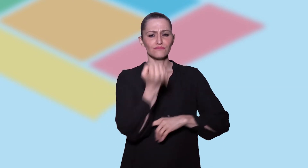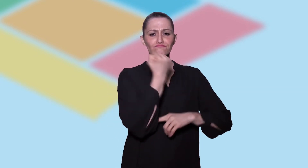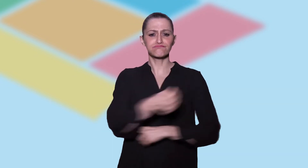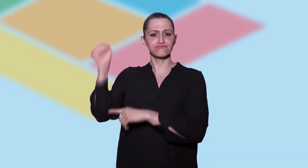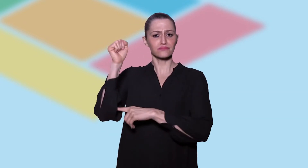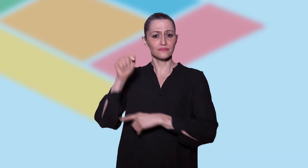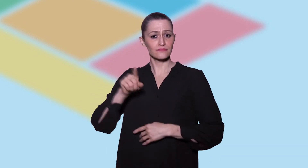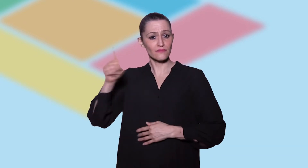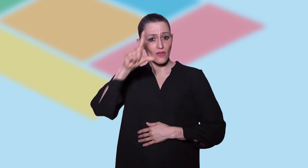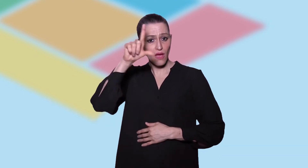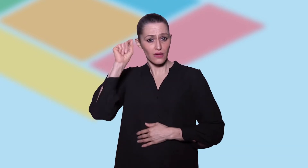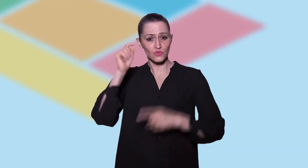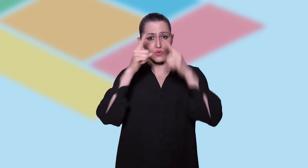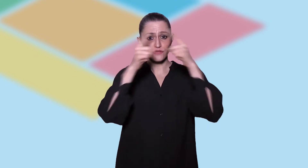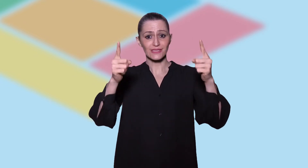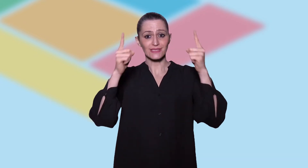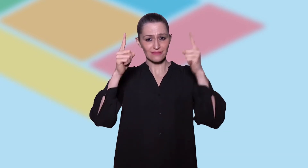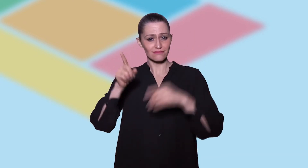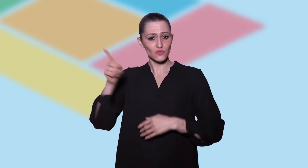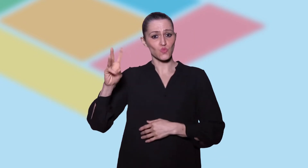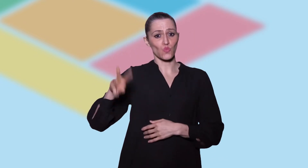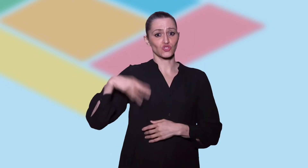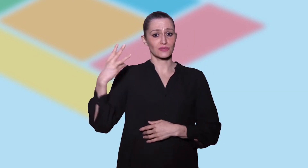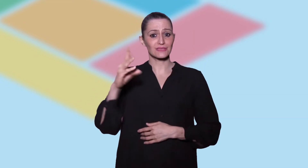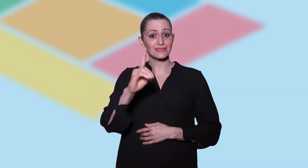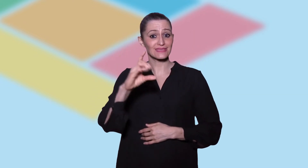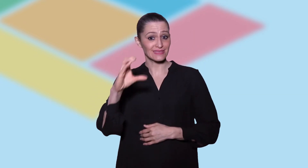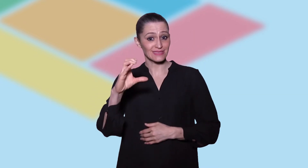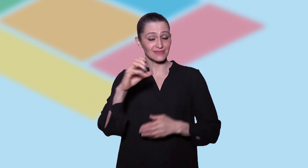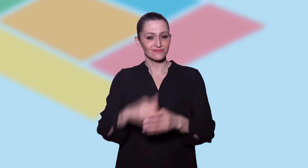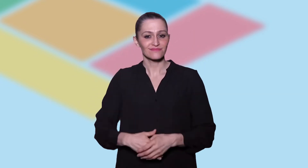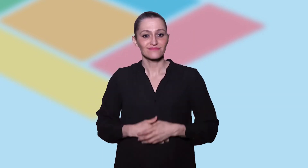at Gallaudet University in Washington, D.C.